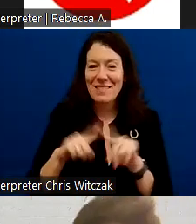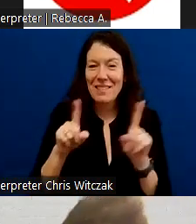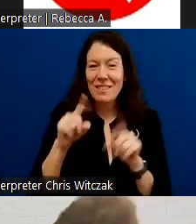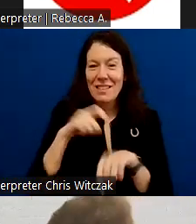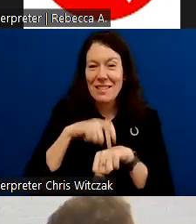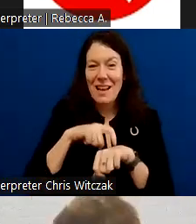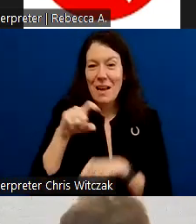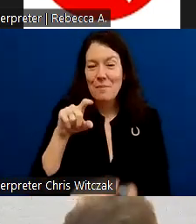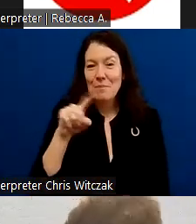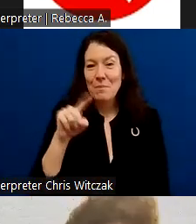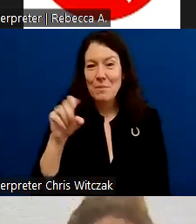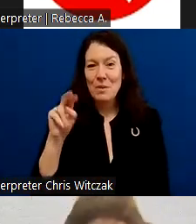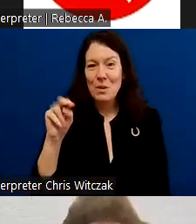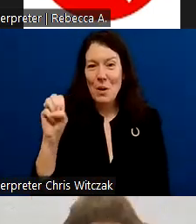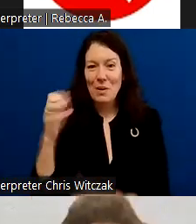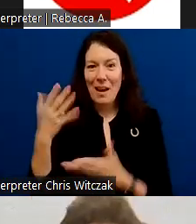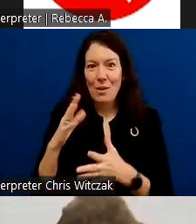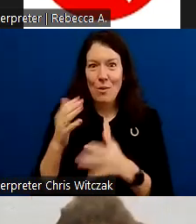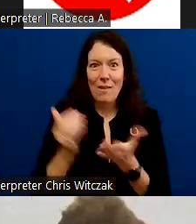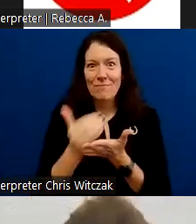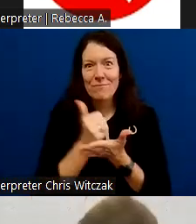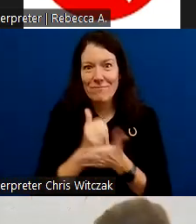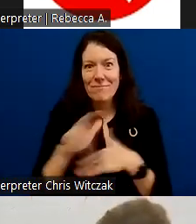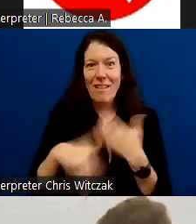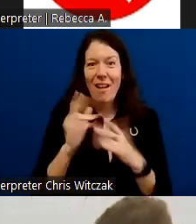Time friends are like what